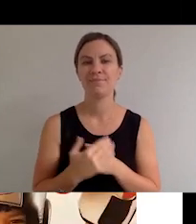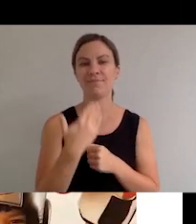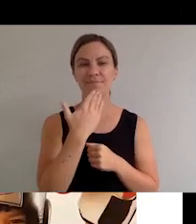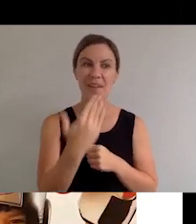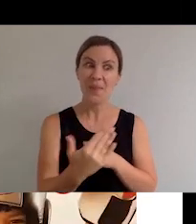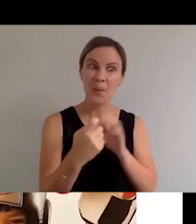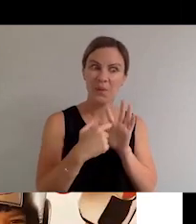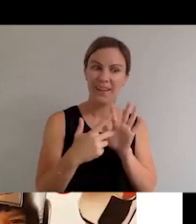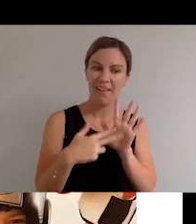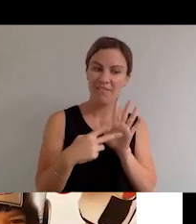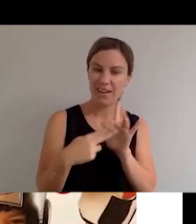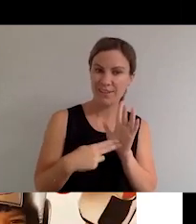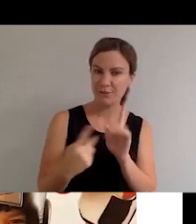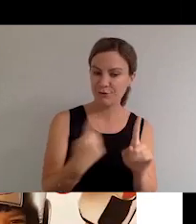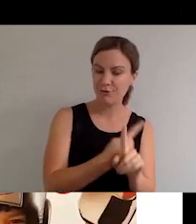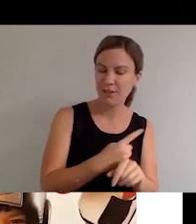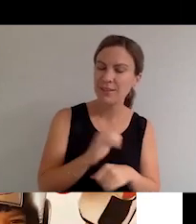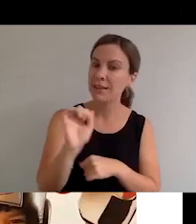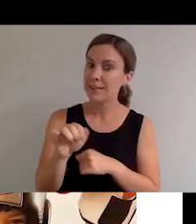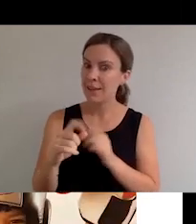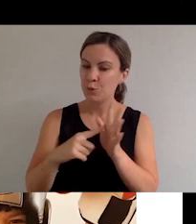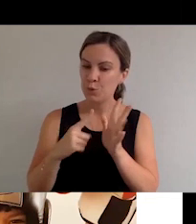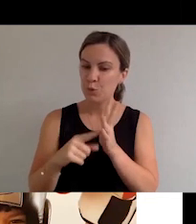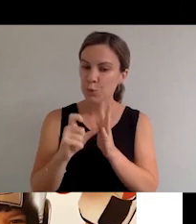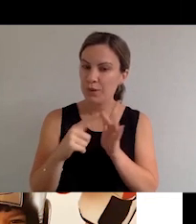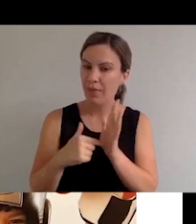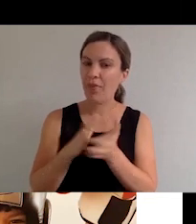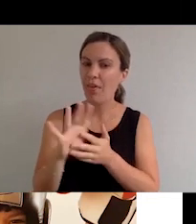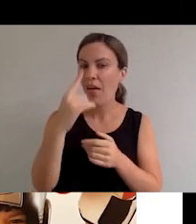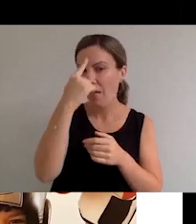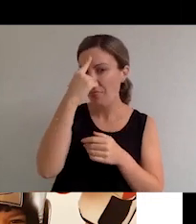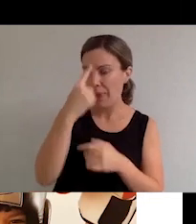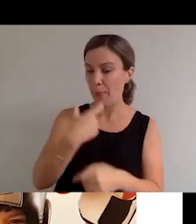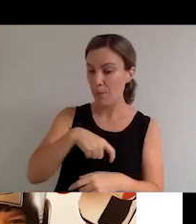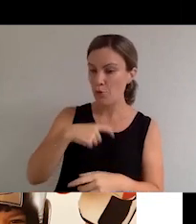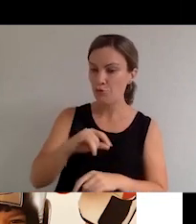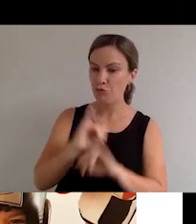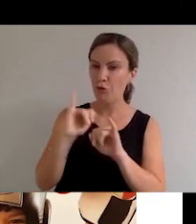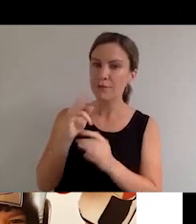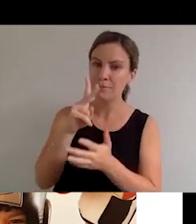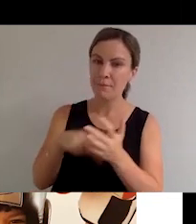Yes, I do feel like the personal crisis is maybe part of the global crisis.